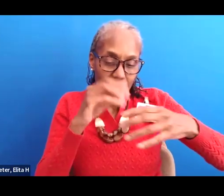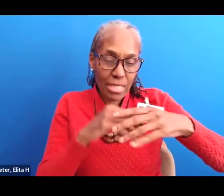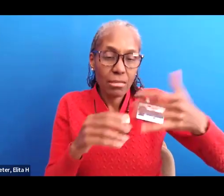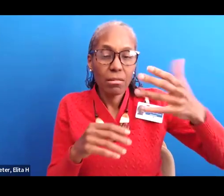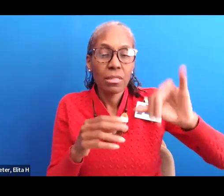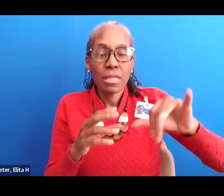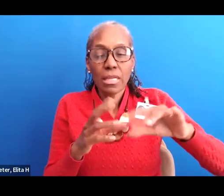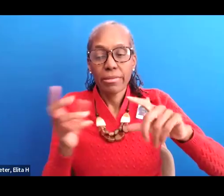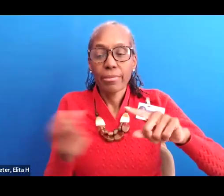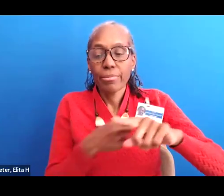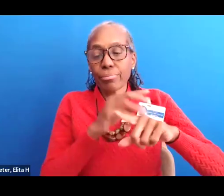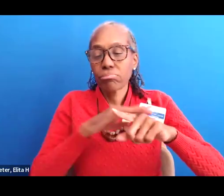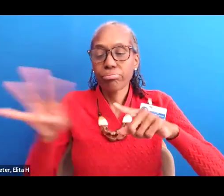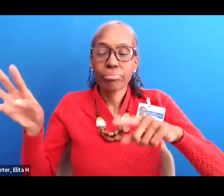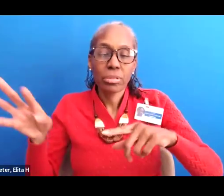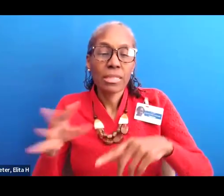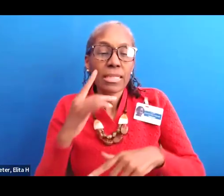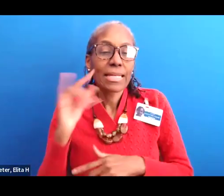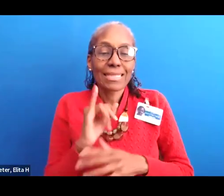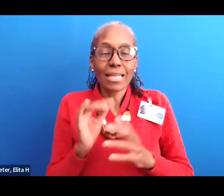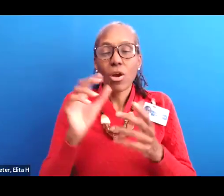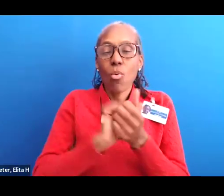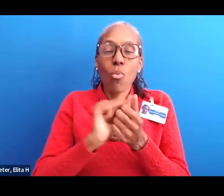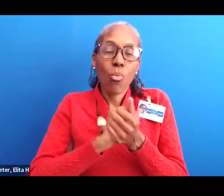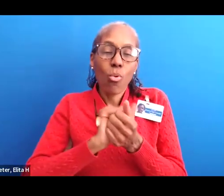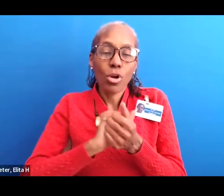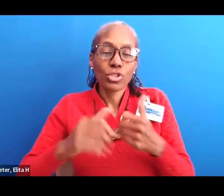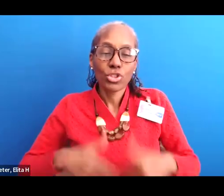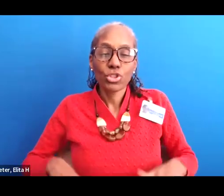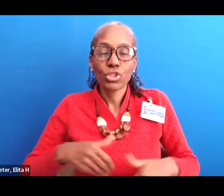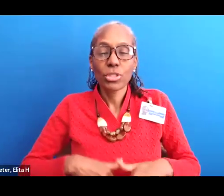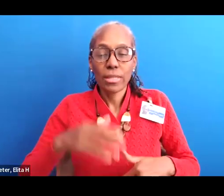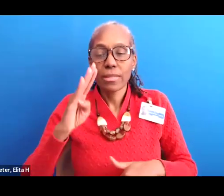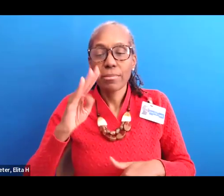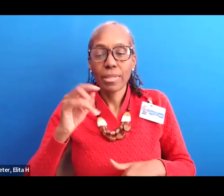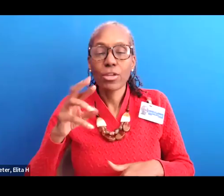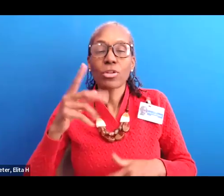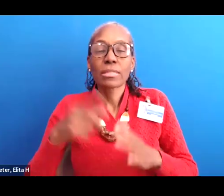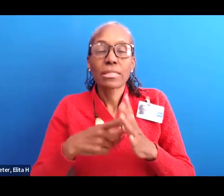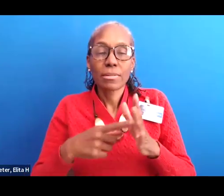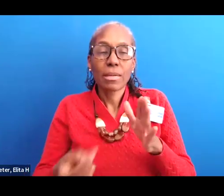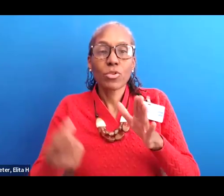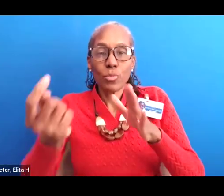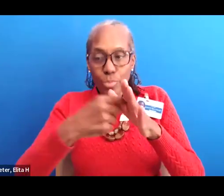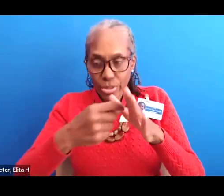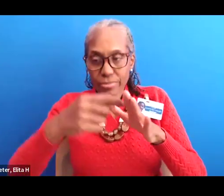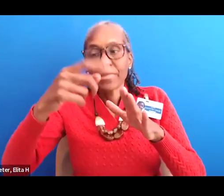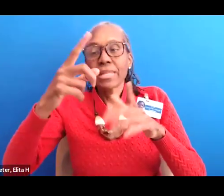comes right out the catheter. It's just kind of like a wash in the bladder. Sometimes you put it in, and you clamp the catheter, and it stays